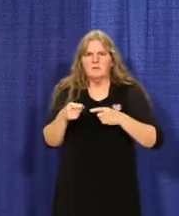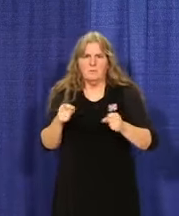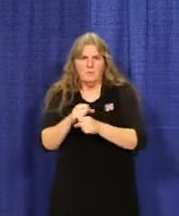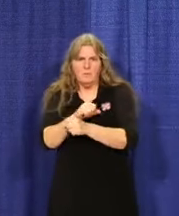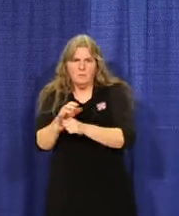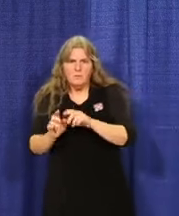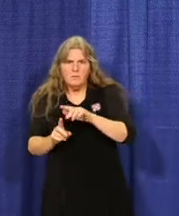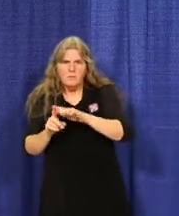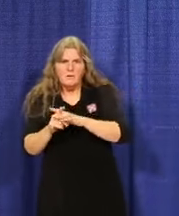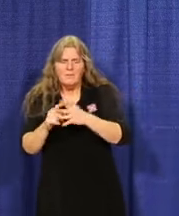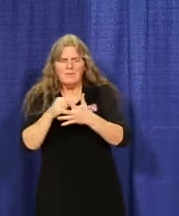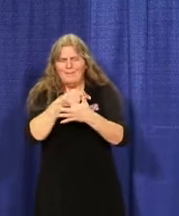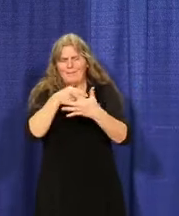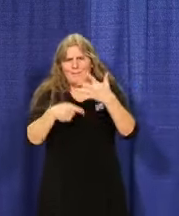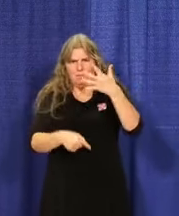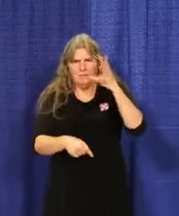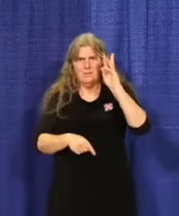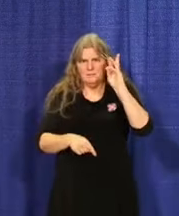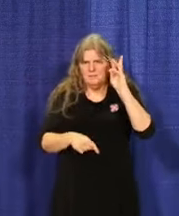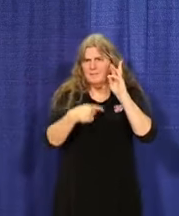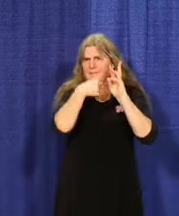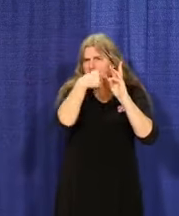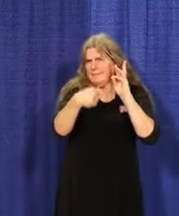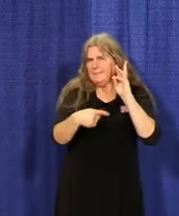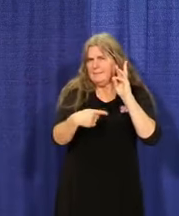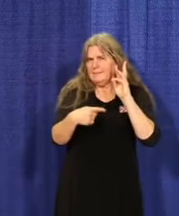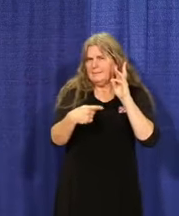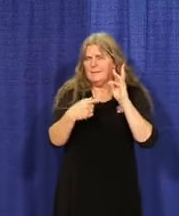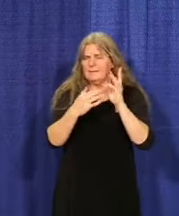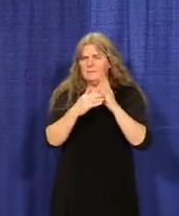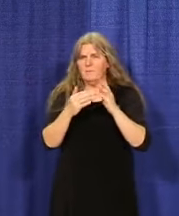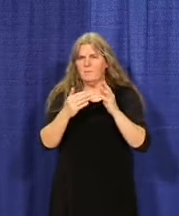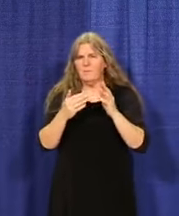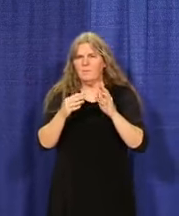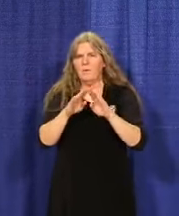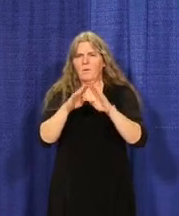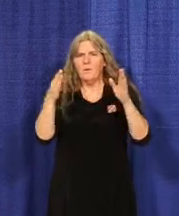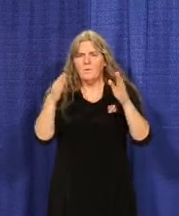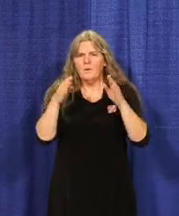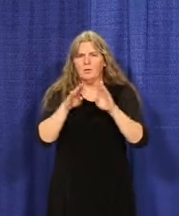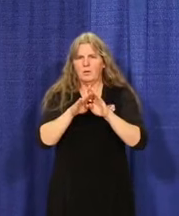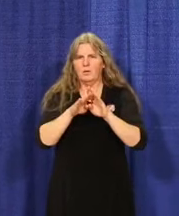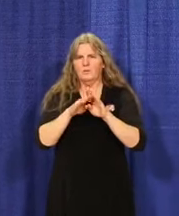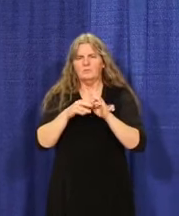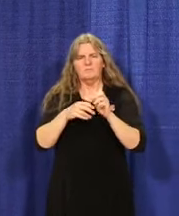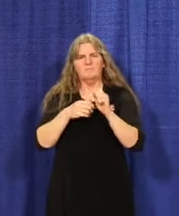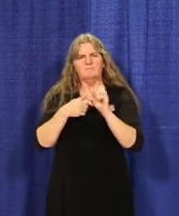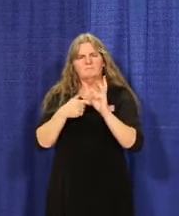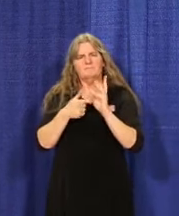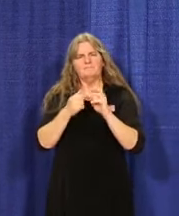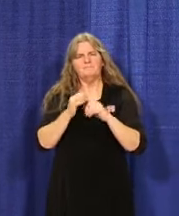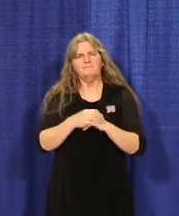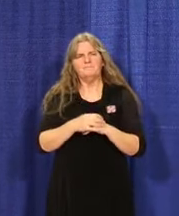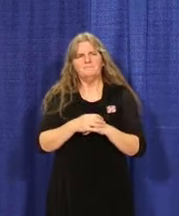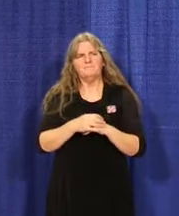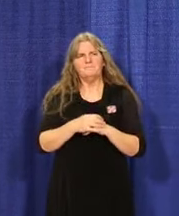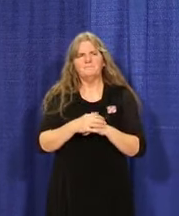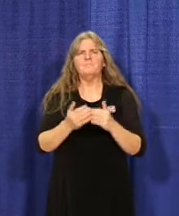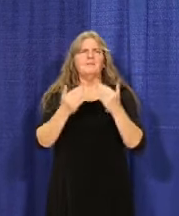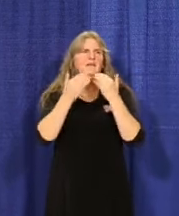These are all indicators identified in our plan to recovery. Pat: Thank you. We will move now to Nick Wells,